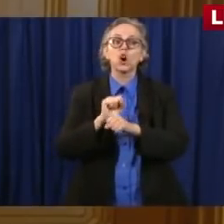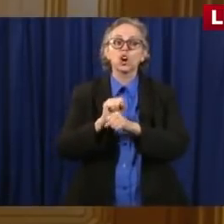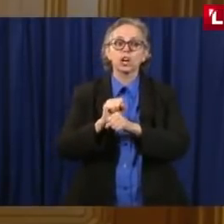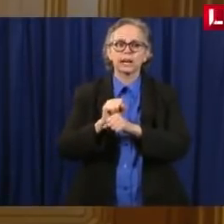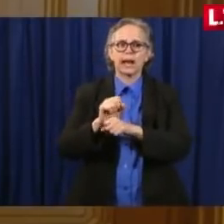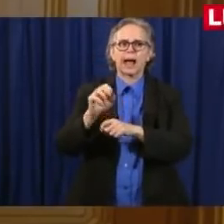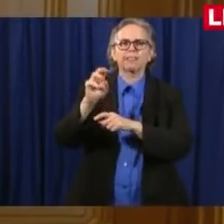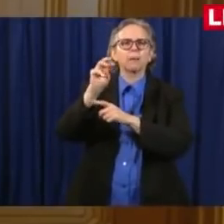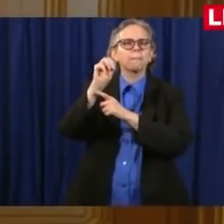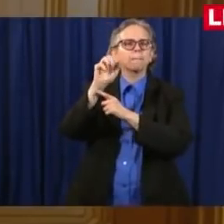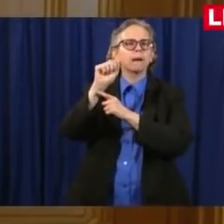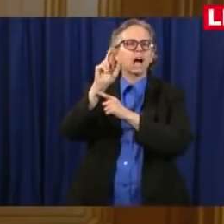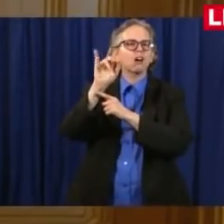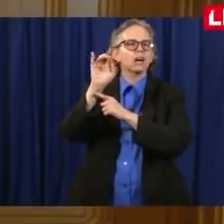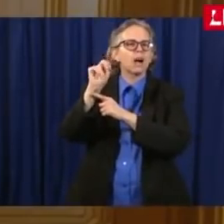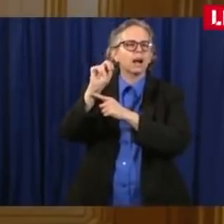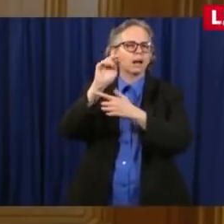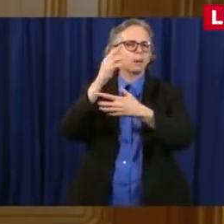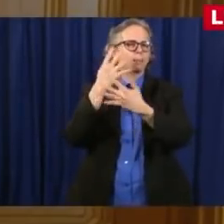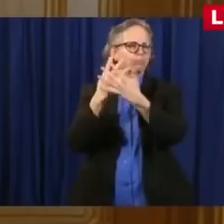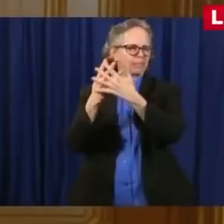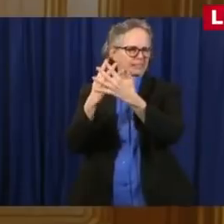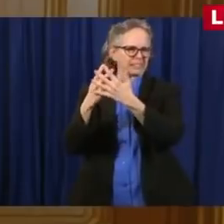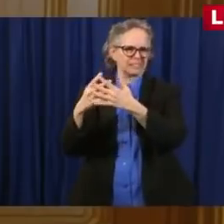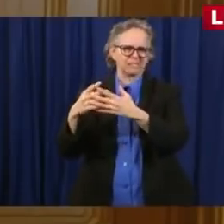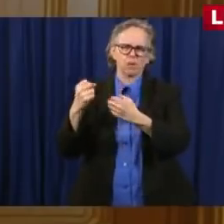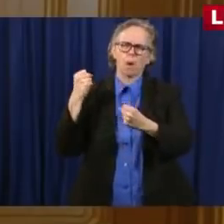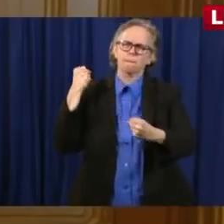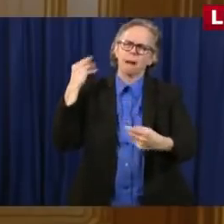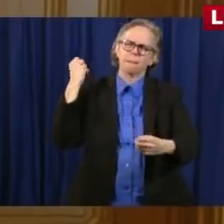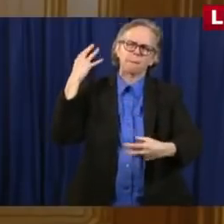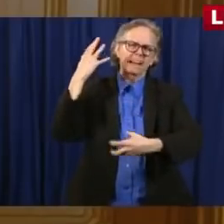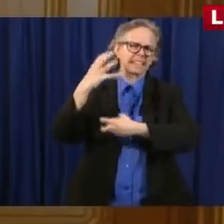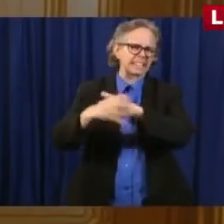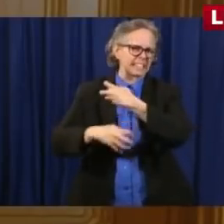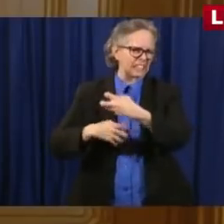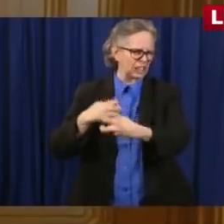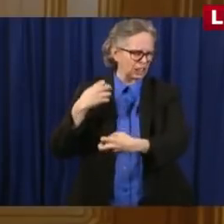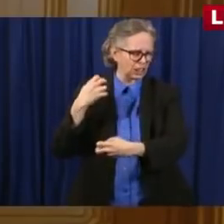WAS A CORRECTIONS OFFICER AT THE MARION CORRECTIONAL INSTITUTION.